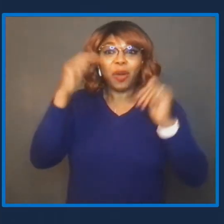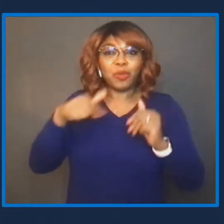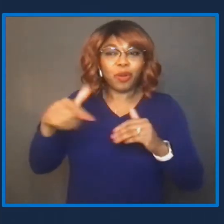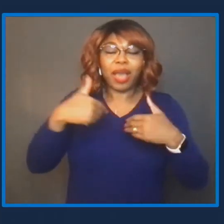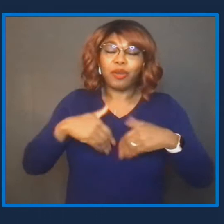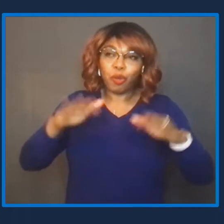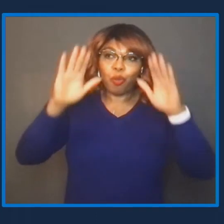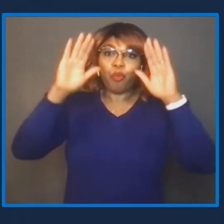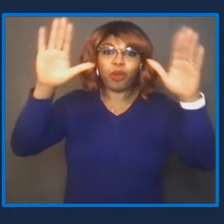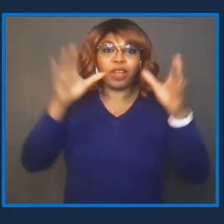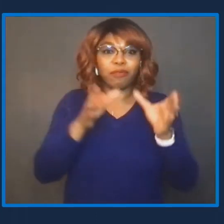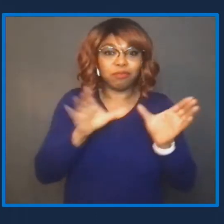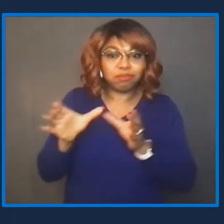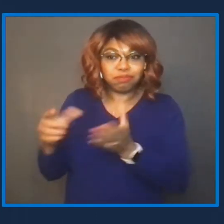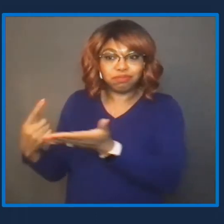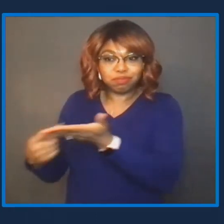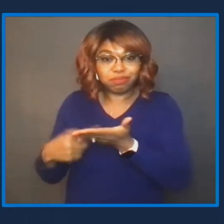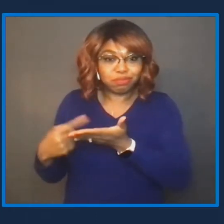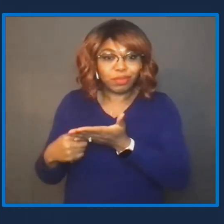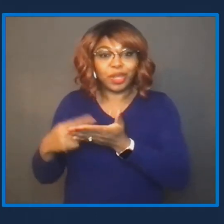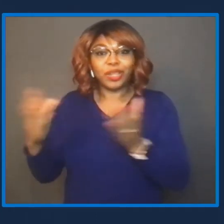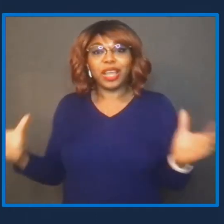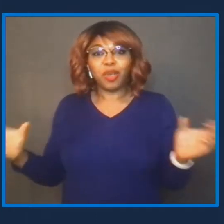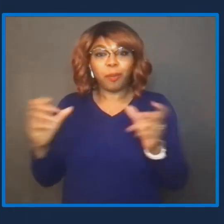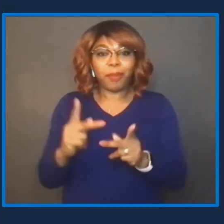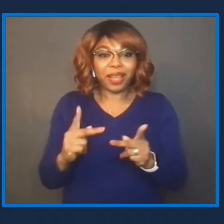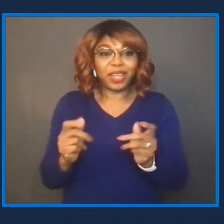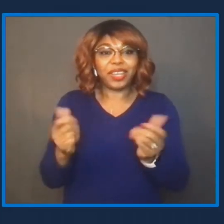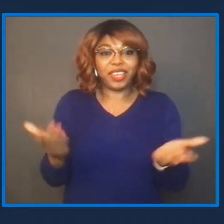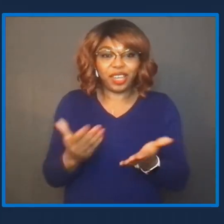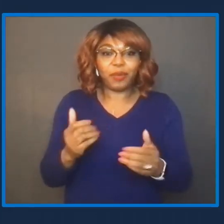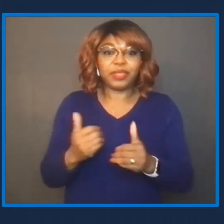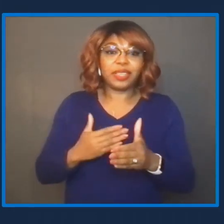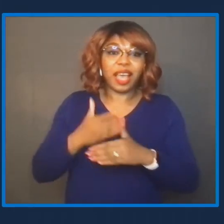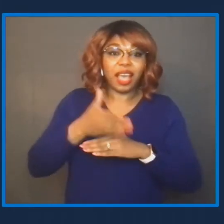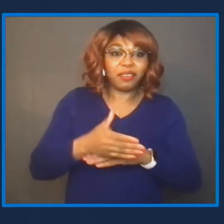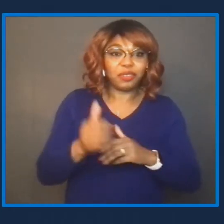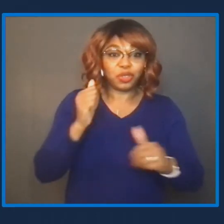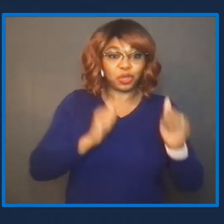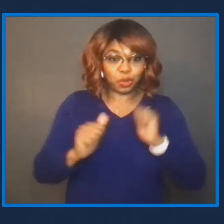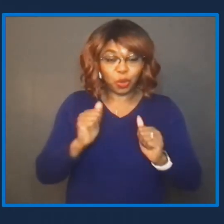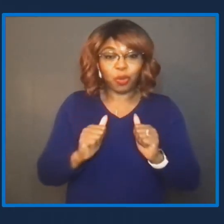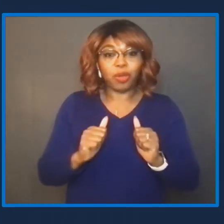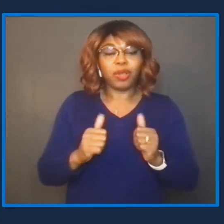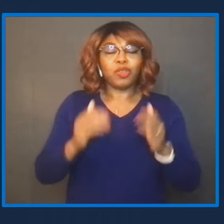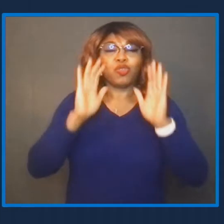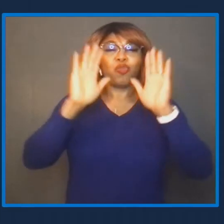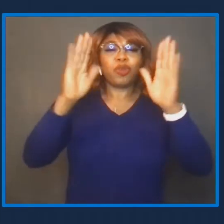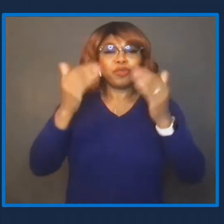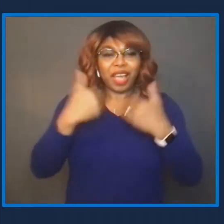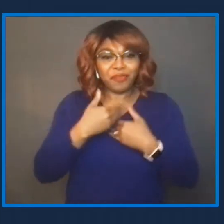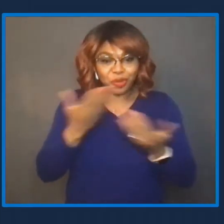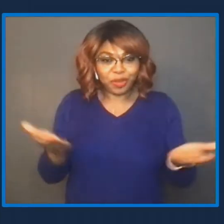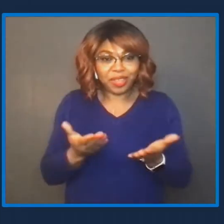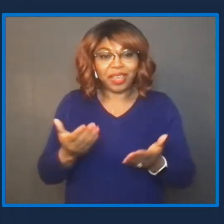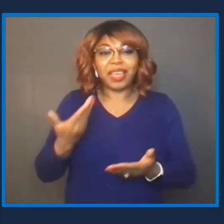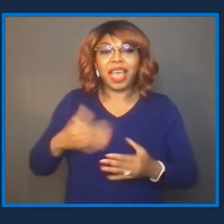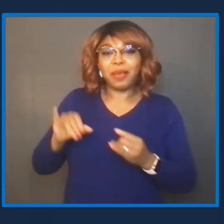You are back here with the post show and it's great to have you all. I'm Jessica Rafuse. I'm a white woman with blonde hair.